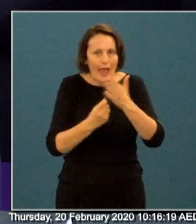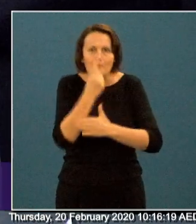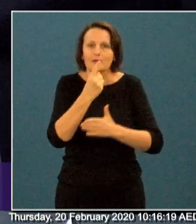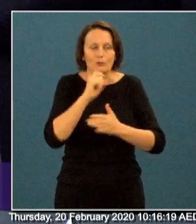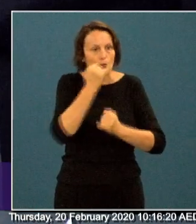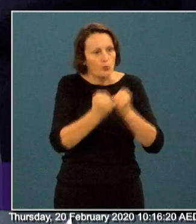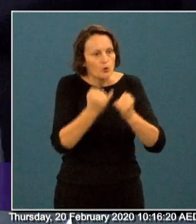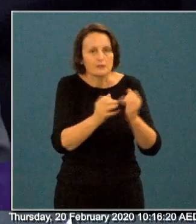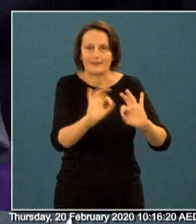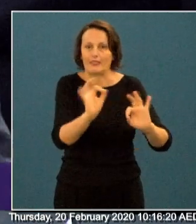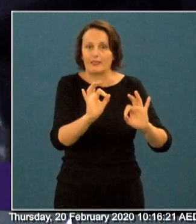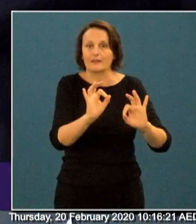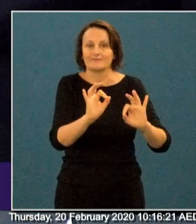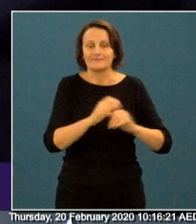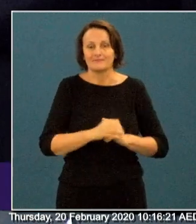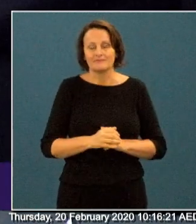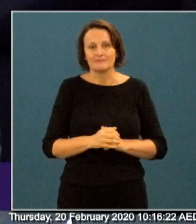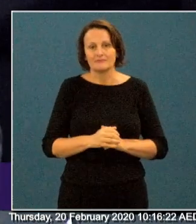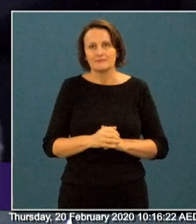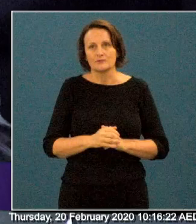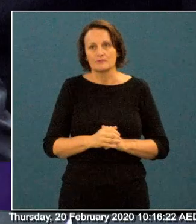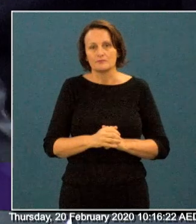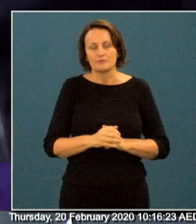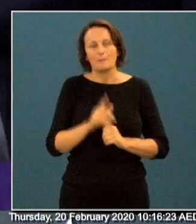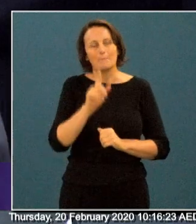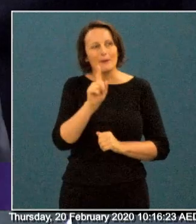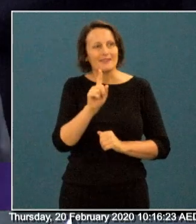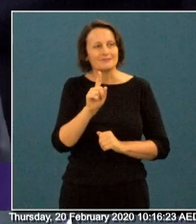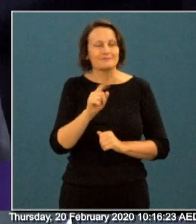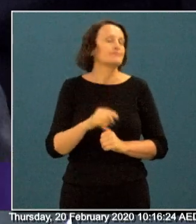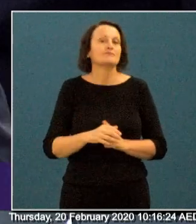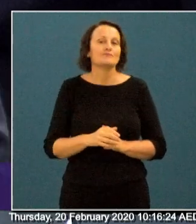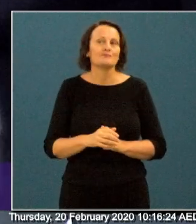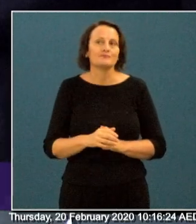Or if they are, they're treated promptly. But because —